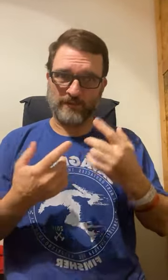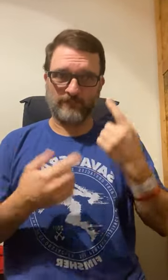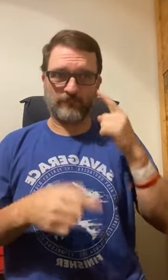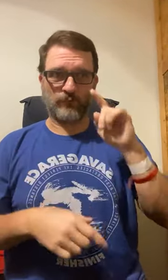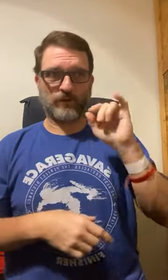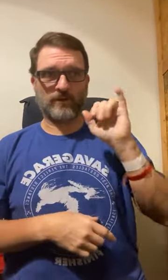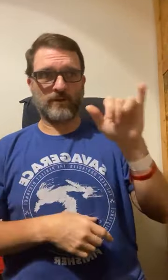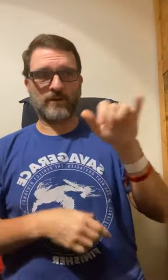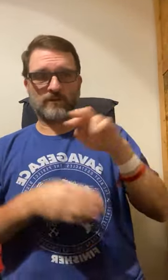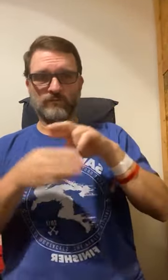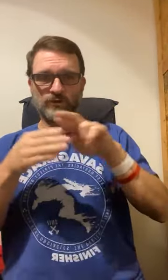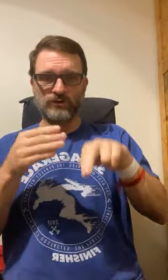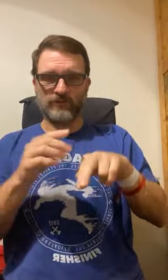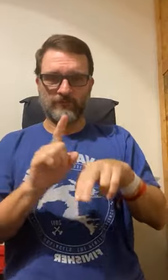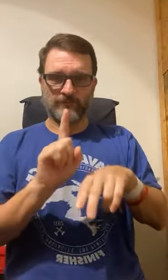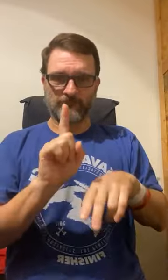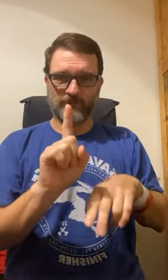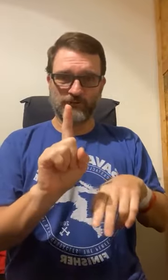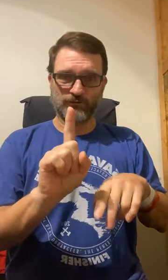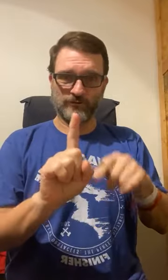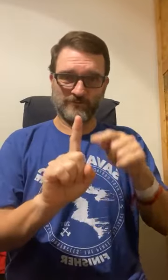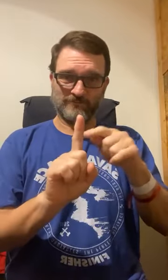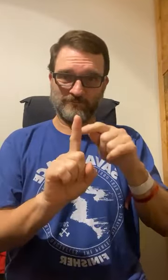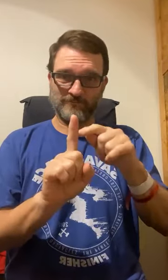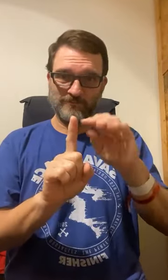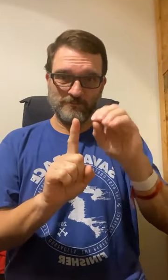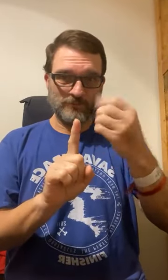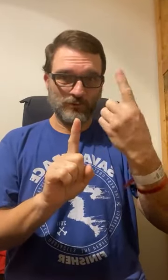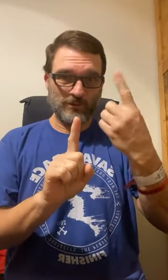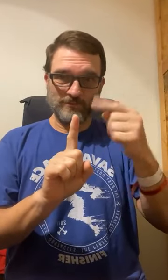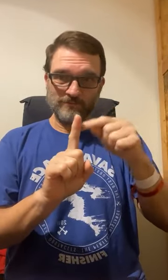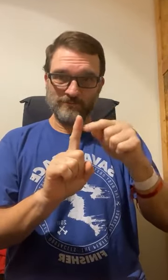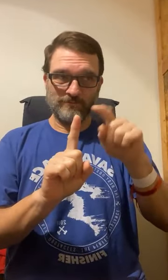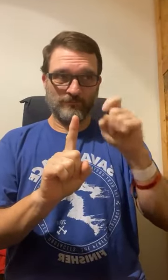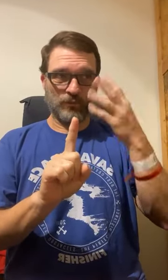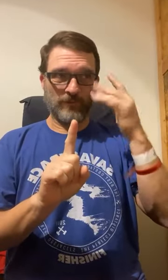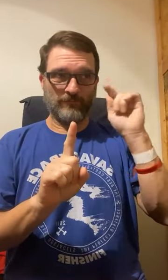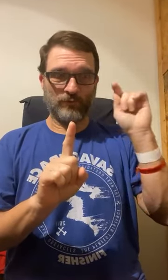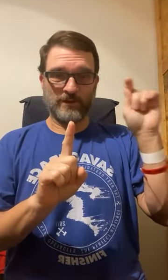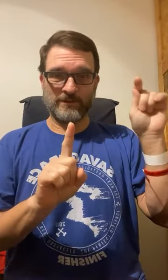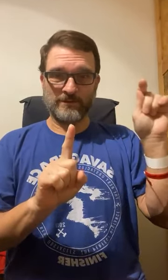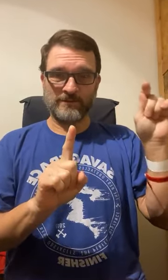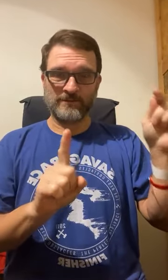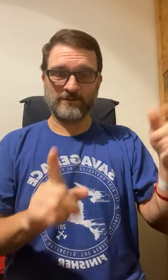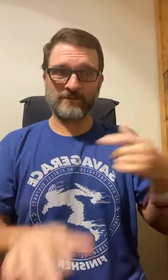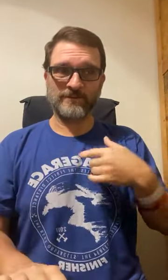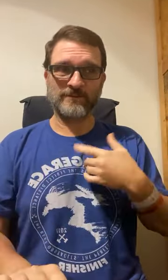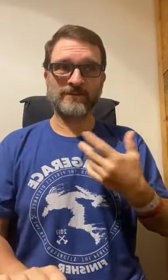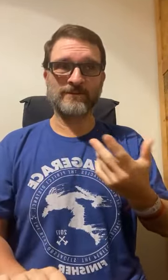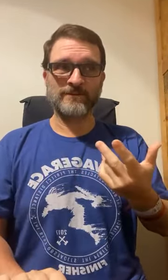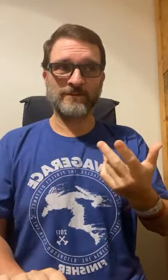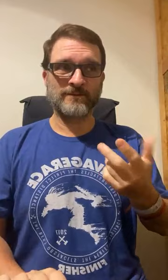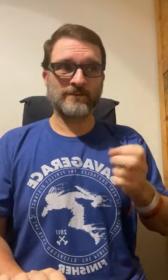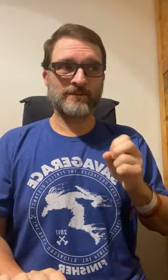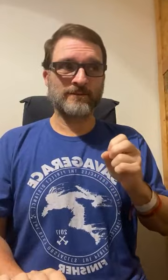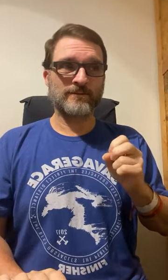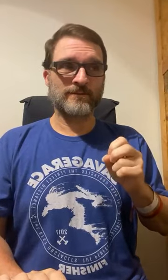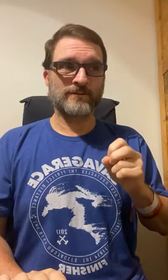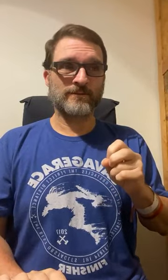Do I have to wait for that result first? That's the #1 thing to do right now. Waiting for the biopsy results